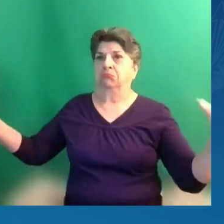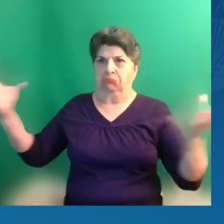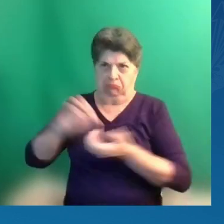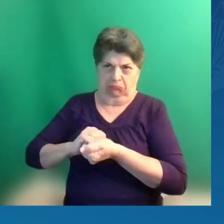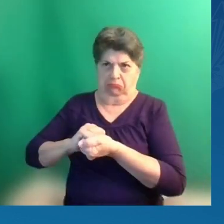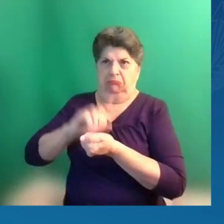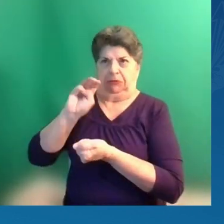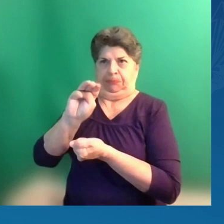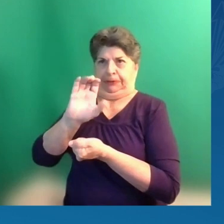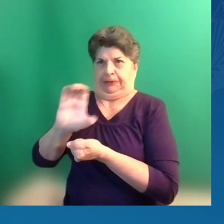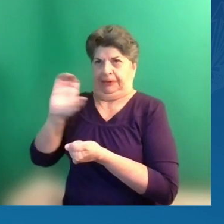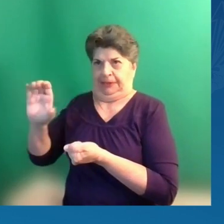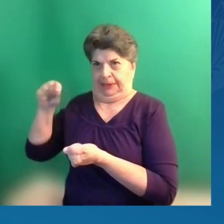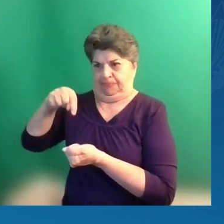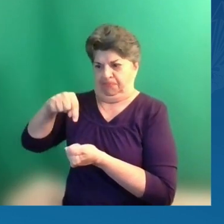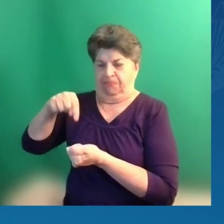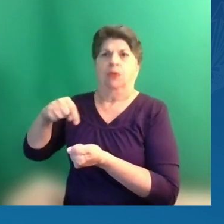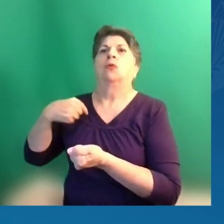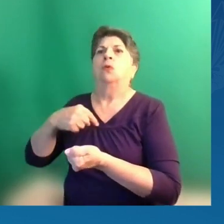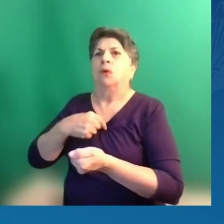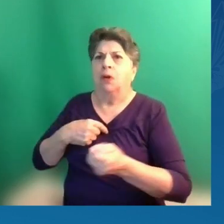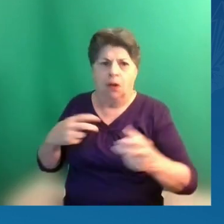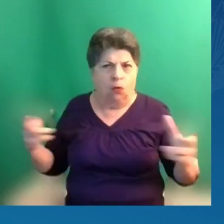sanitation and irrigation challenges.